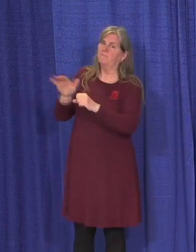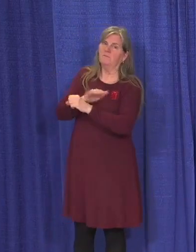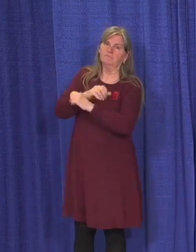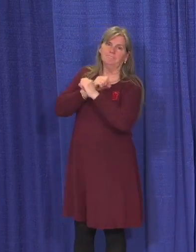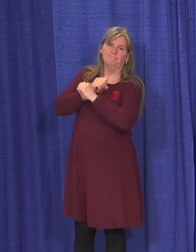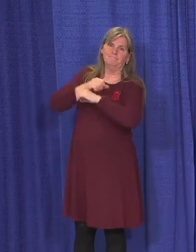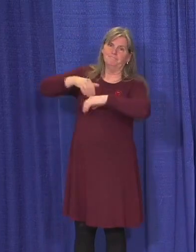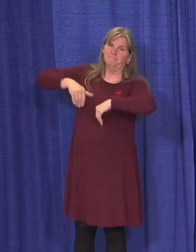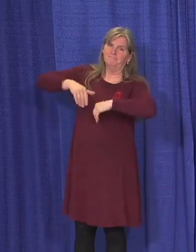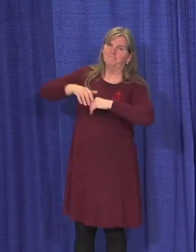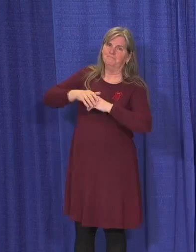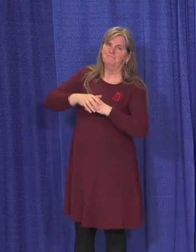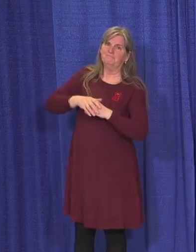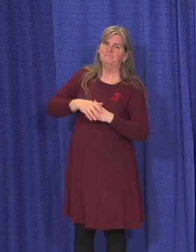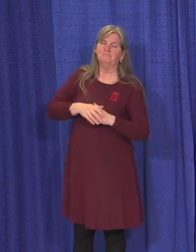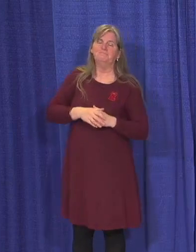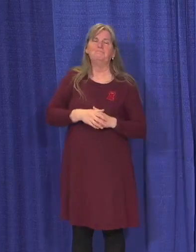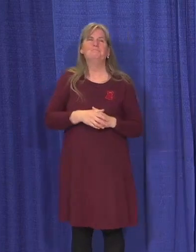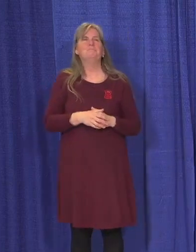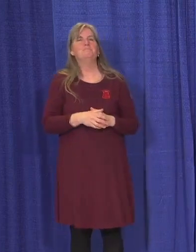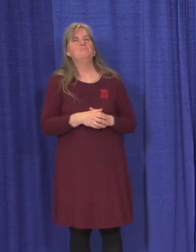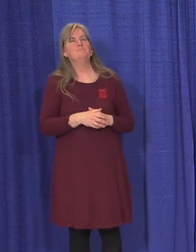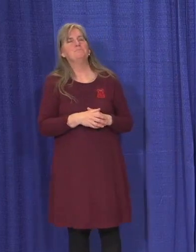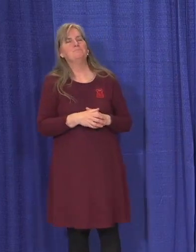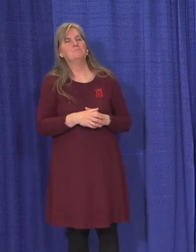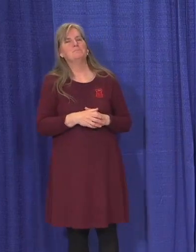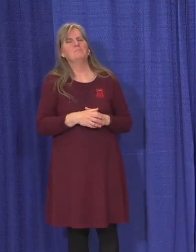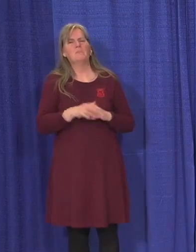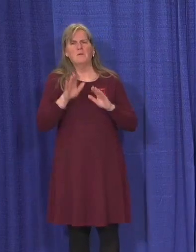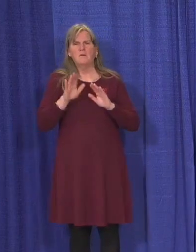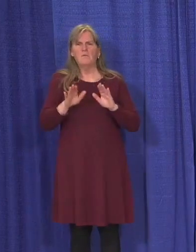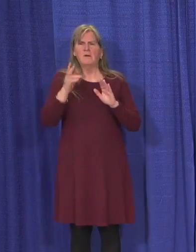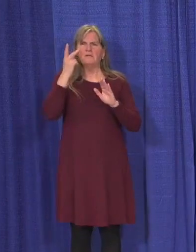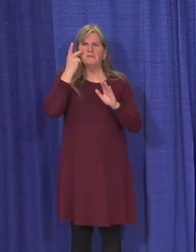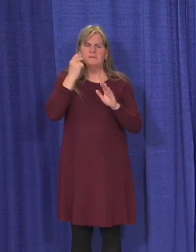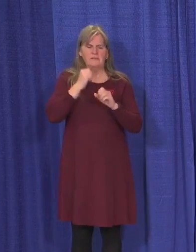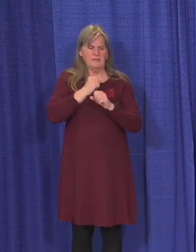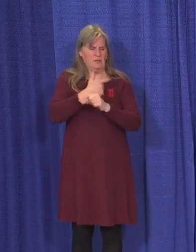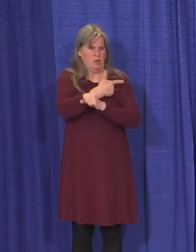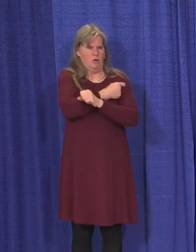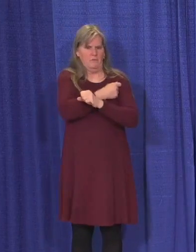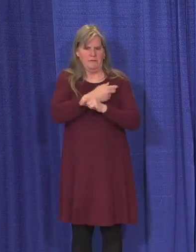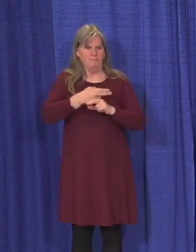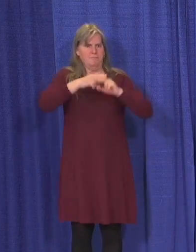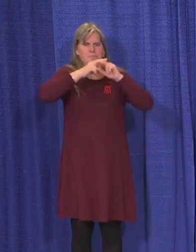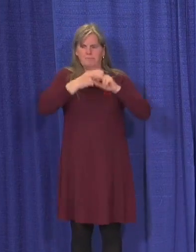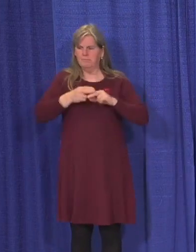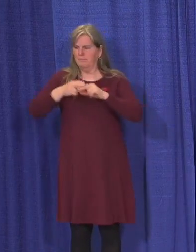to strike anywhere it sees a point of entry. Let's not forget we are still